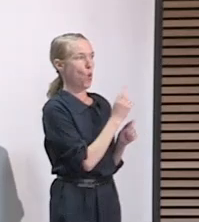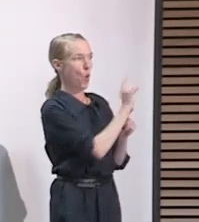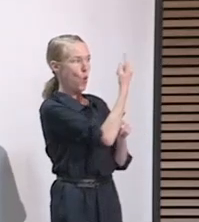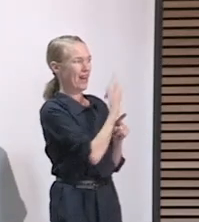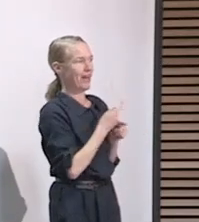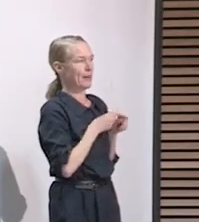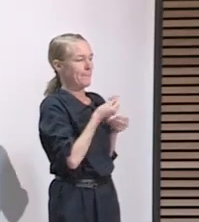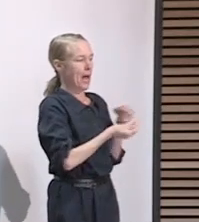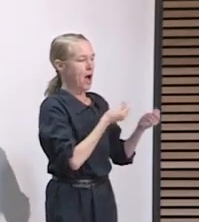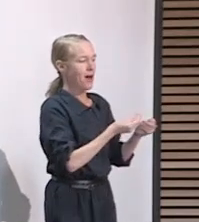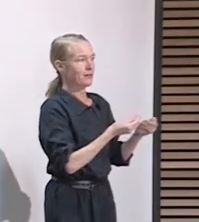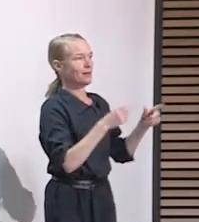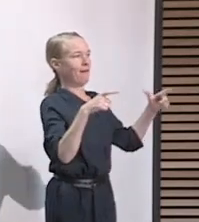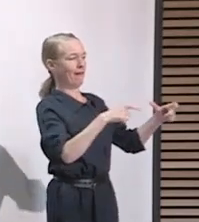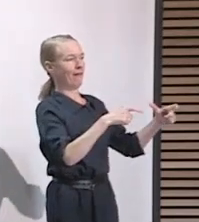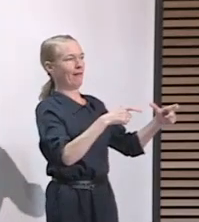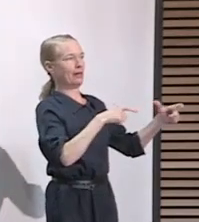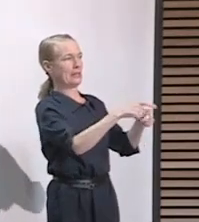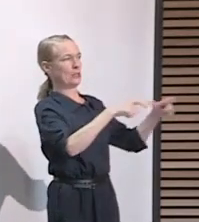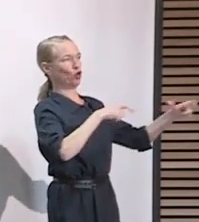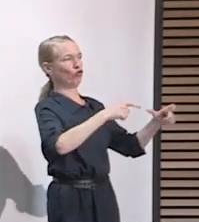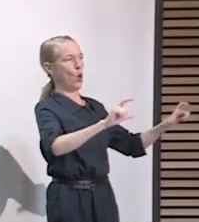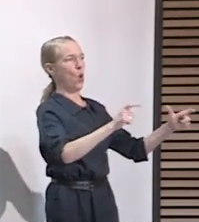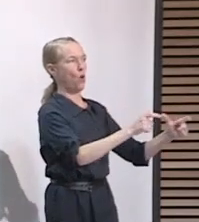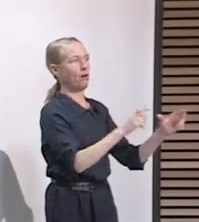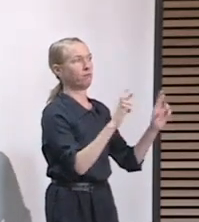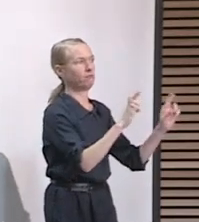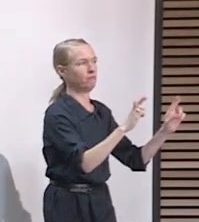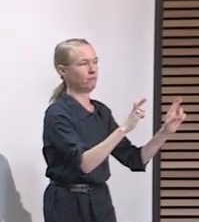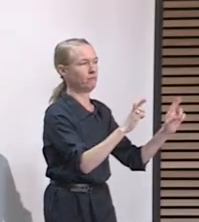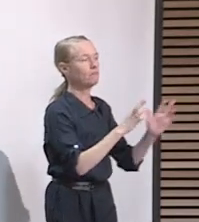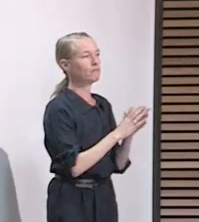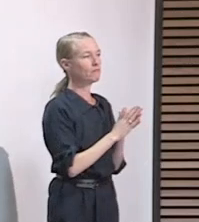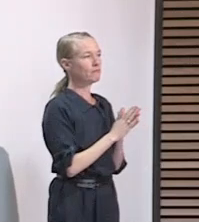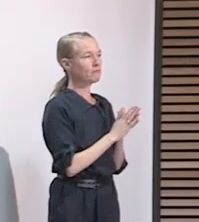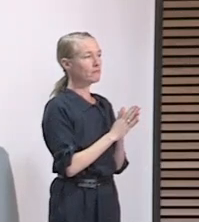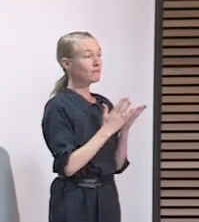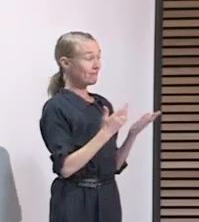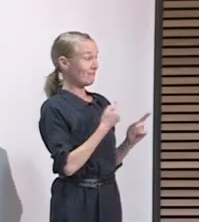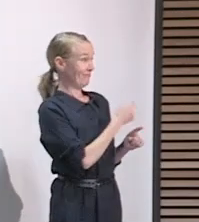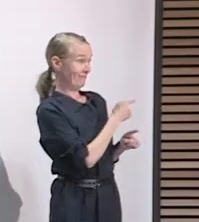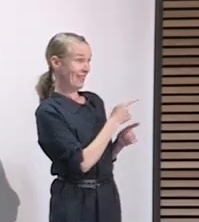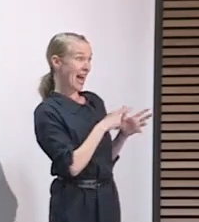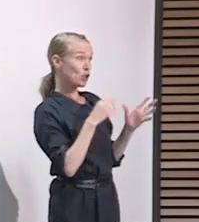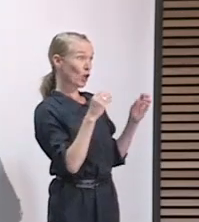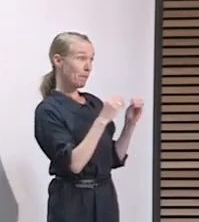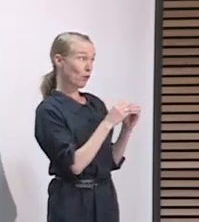connected to the one cluster. As long as that remains it means we can be confident we can put a ring around the